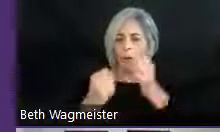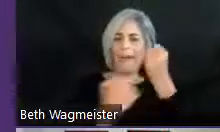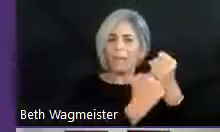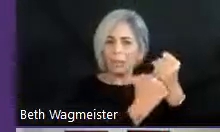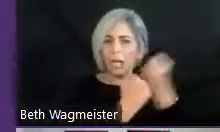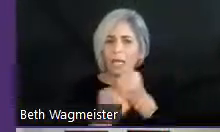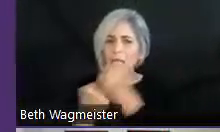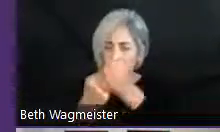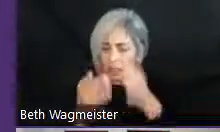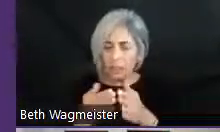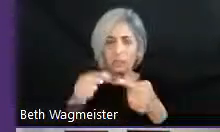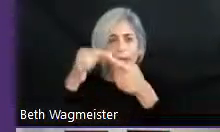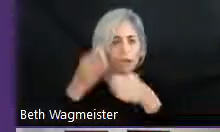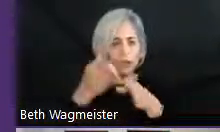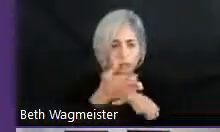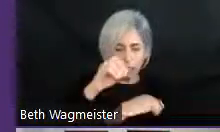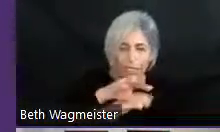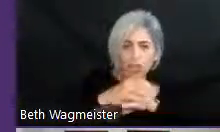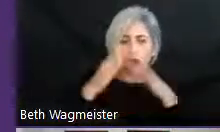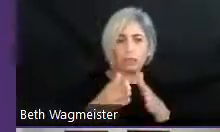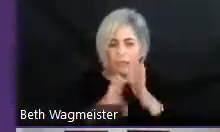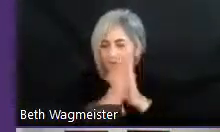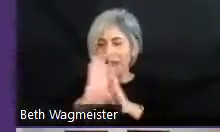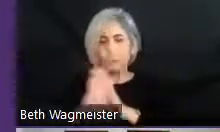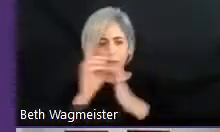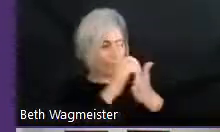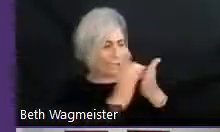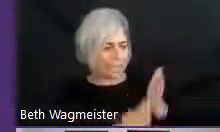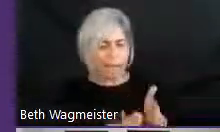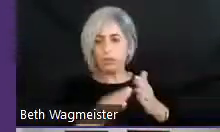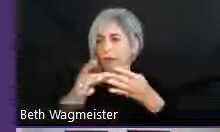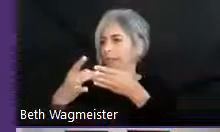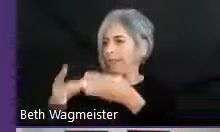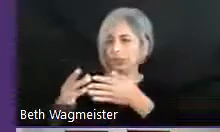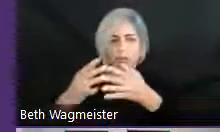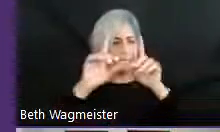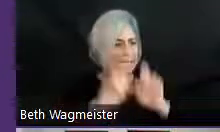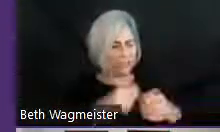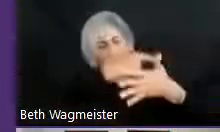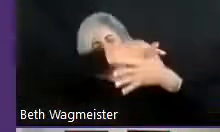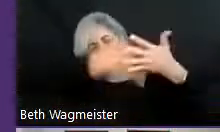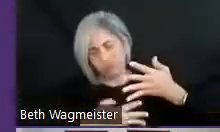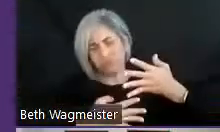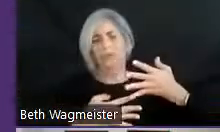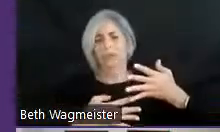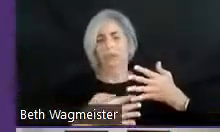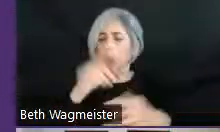specialist and consultants, developers, designers, leaders and testers and everything across the board. We need people who can just